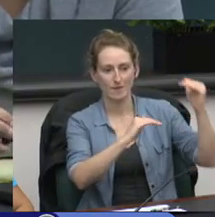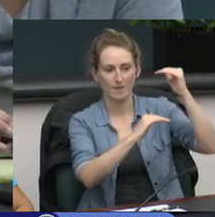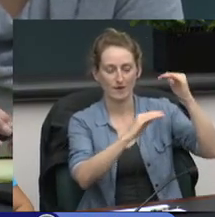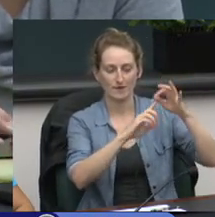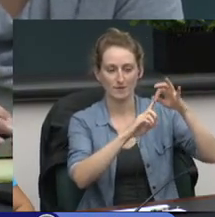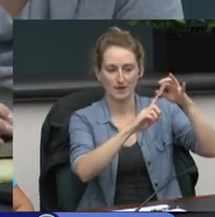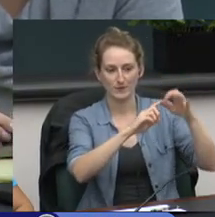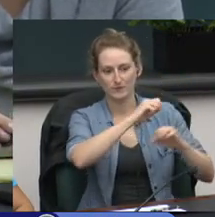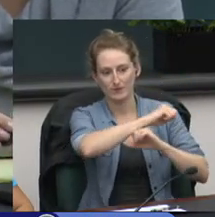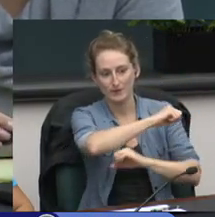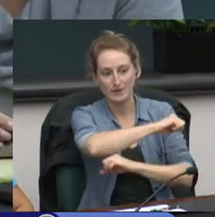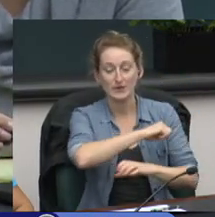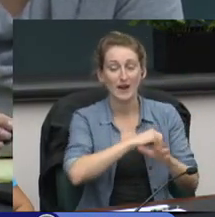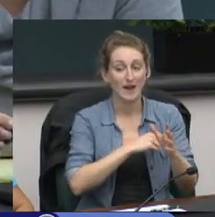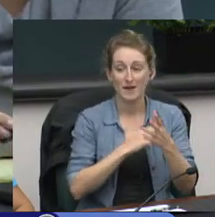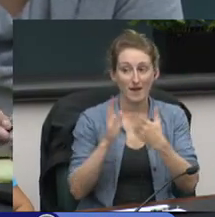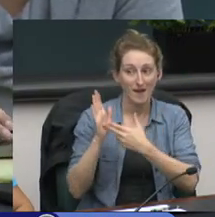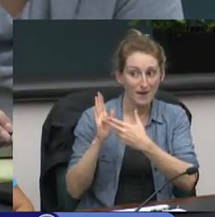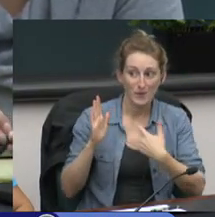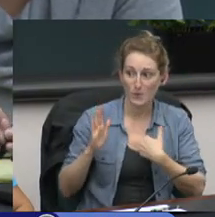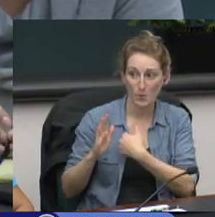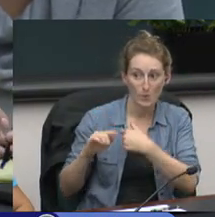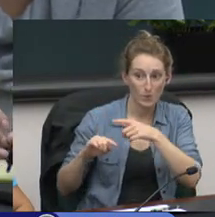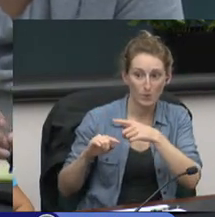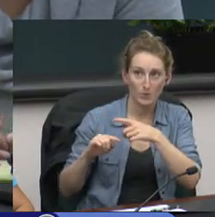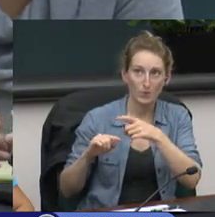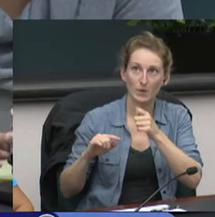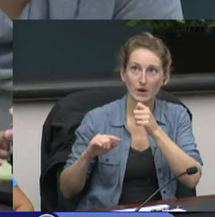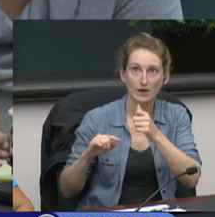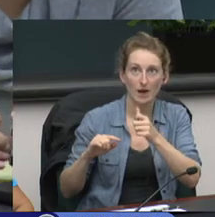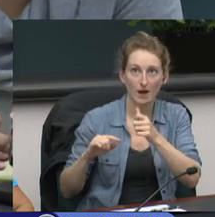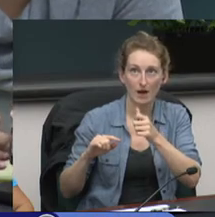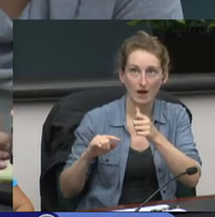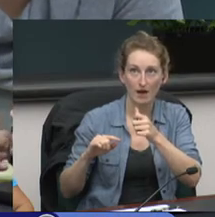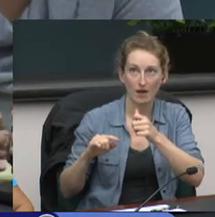think that we are you know necessarily obligated to do that in every situation